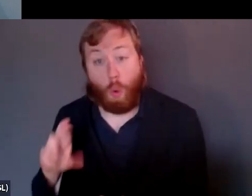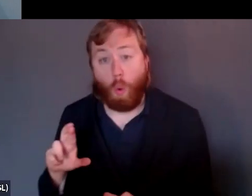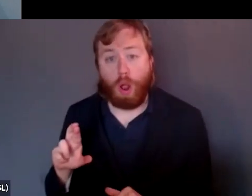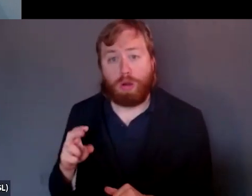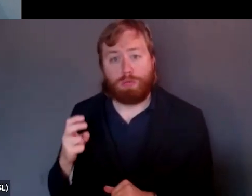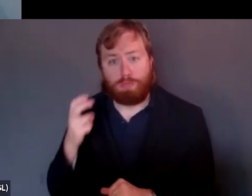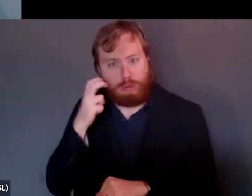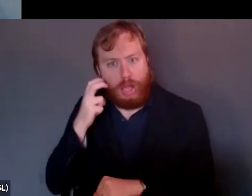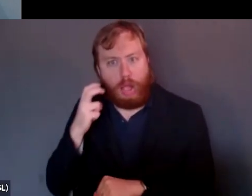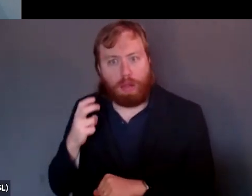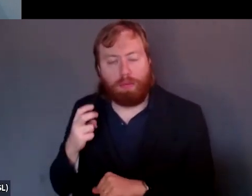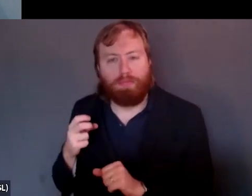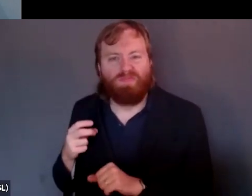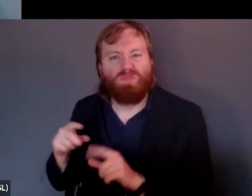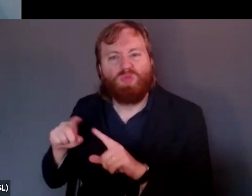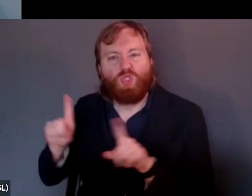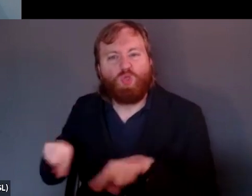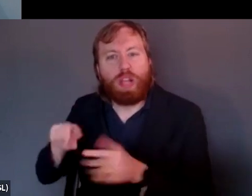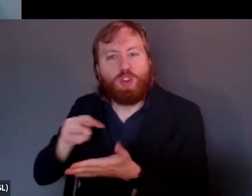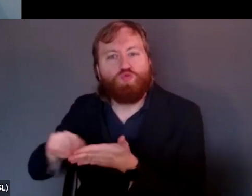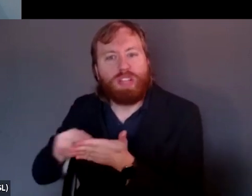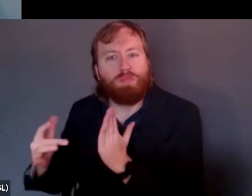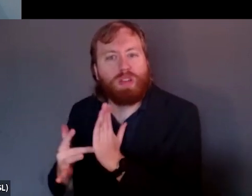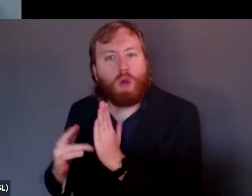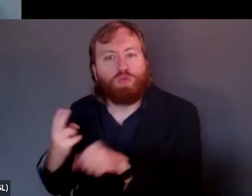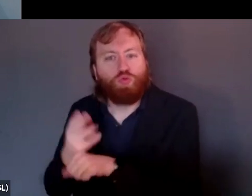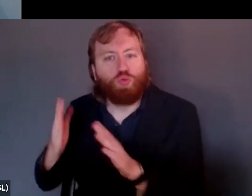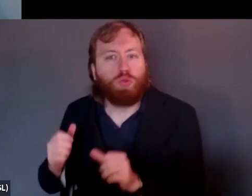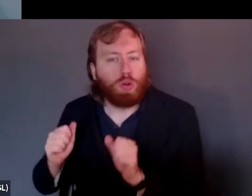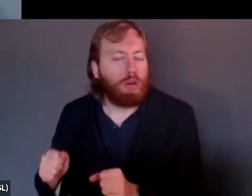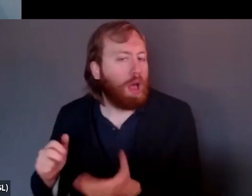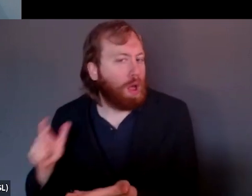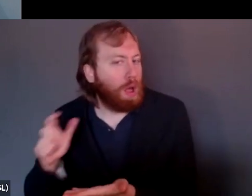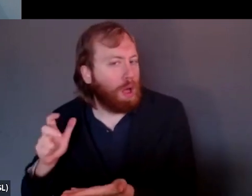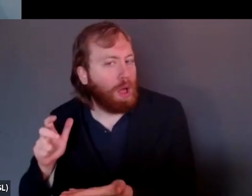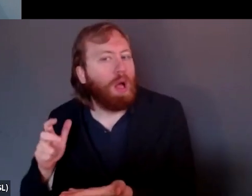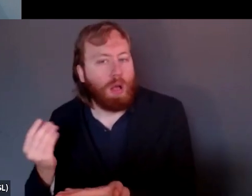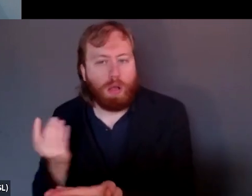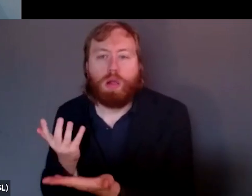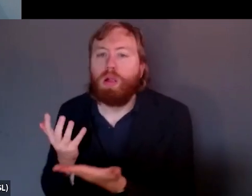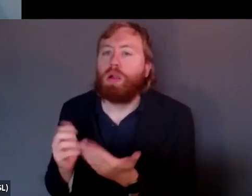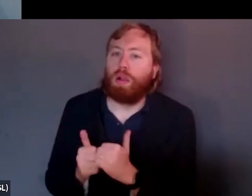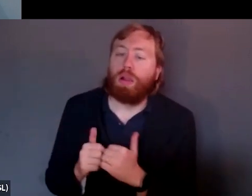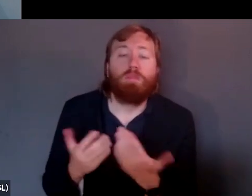I feel like that might be a decent solution. I would surface it for everyone. Just maybe if you don't want it to be--